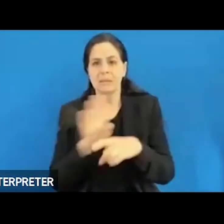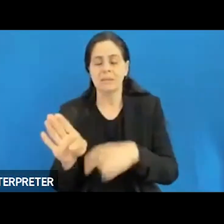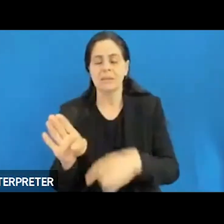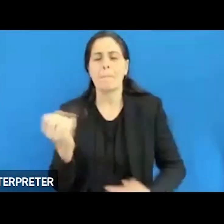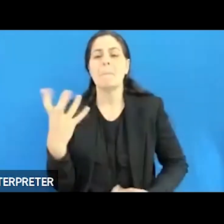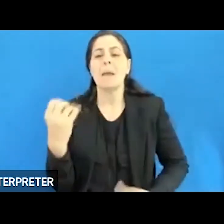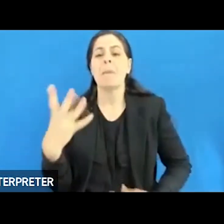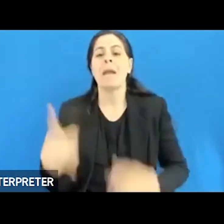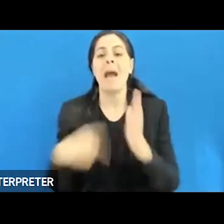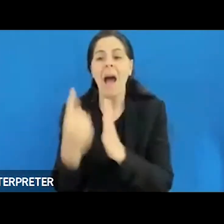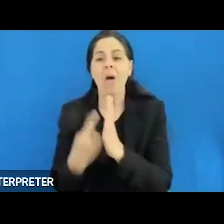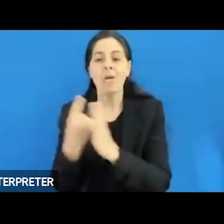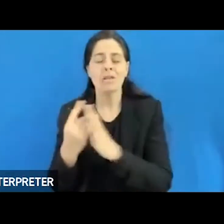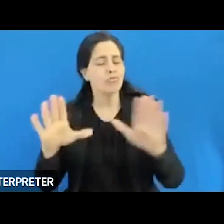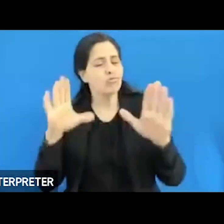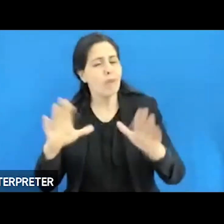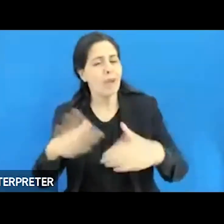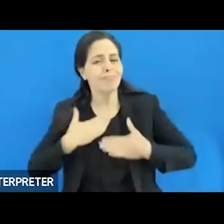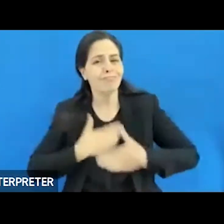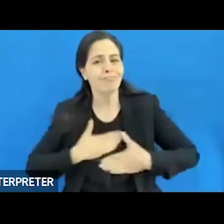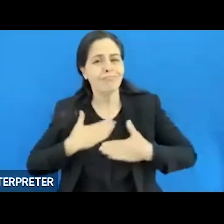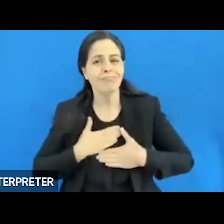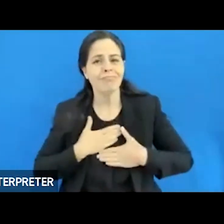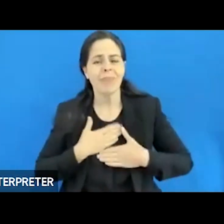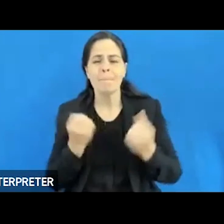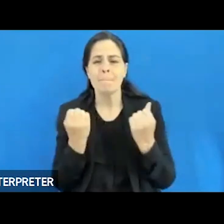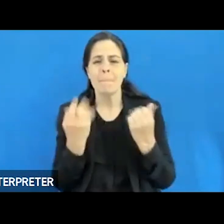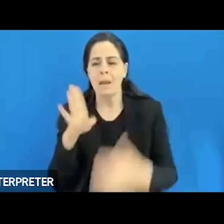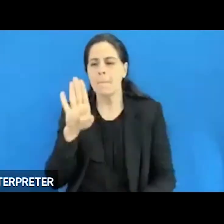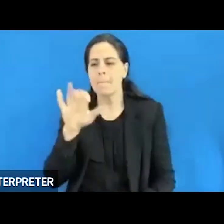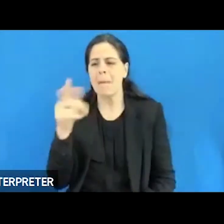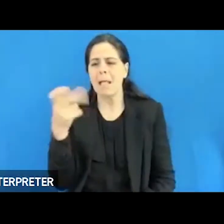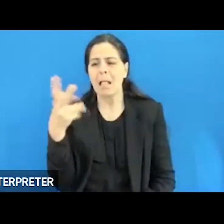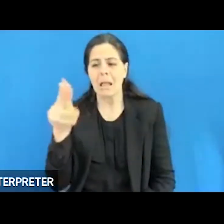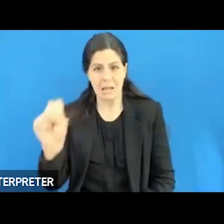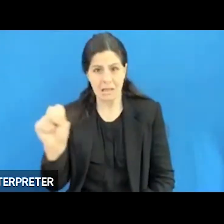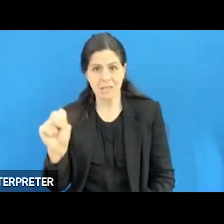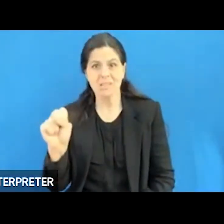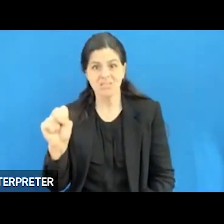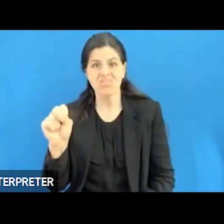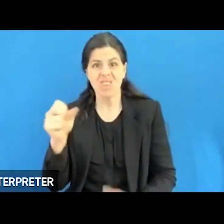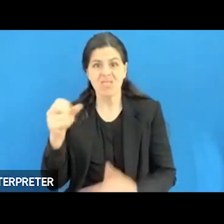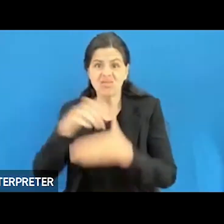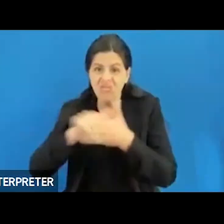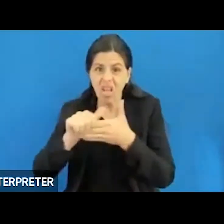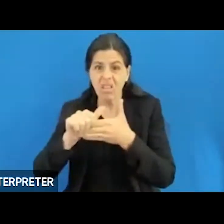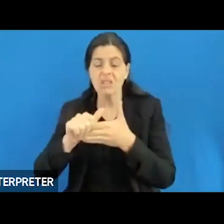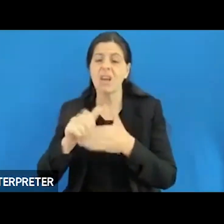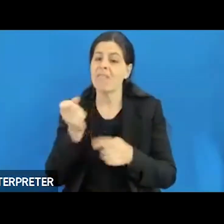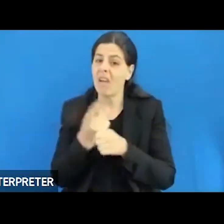and billions of dollars in annual revenue. Most of these podcasts are produced by small media companies